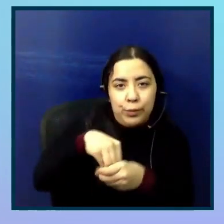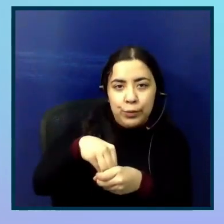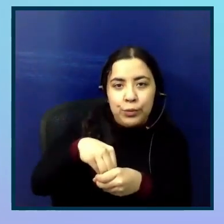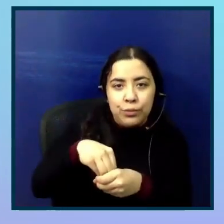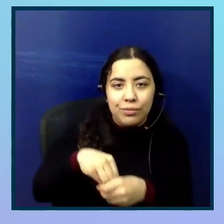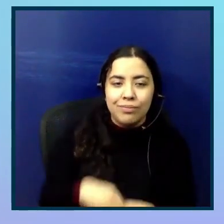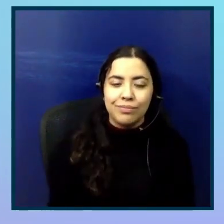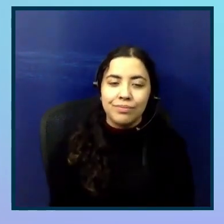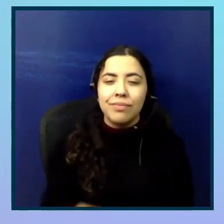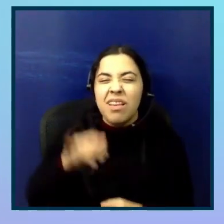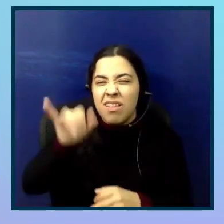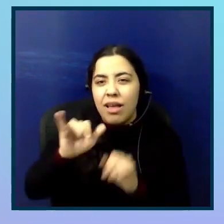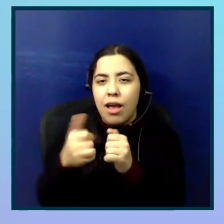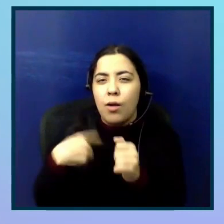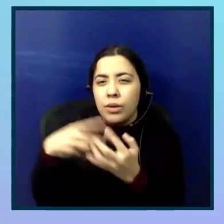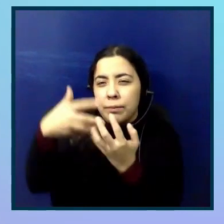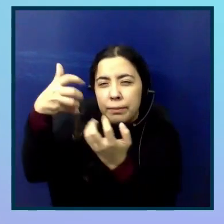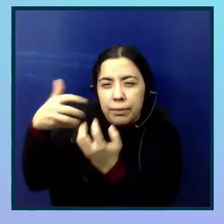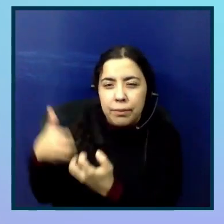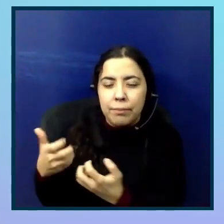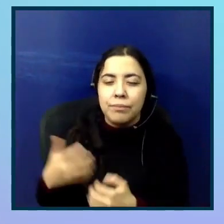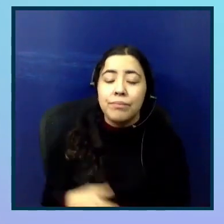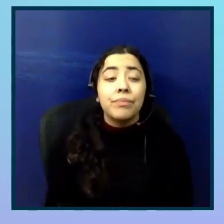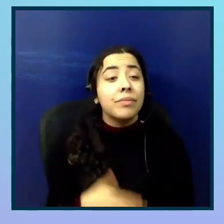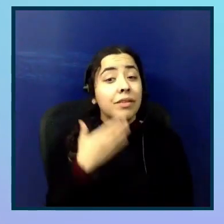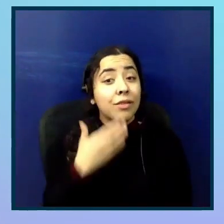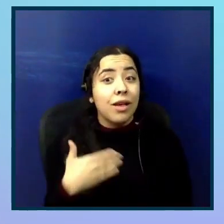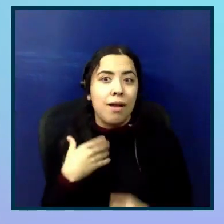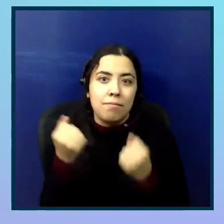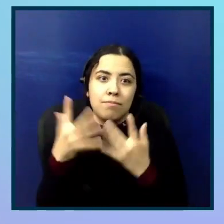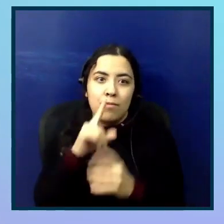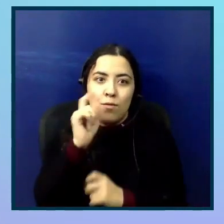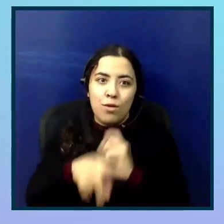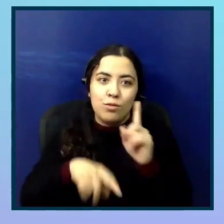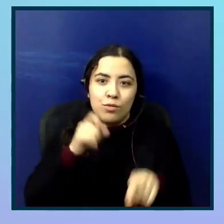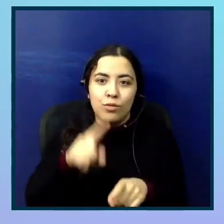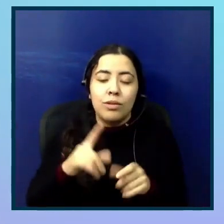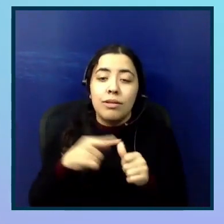Still have quite a few questions here to go through. So I'll dive into the next one.